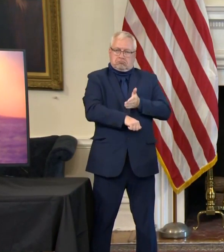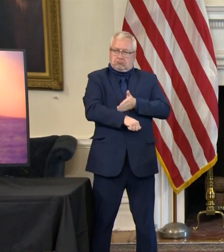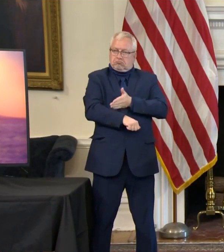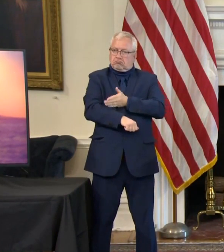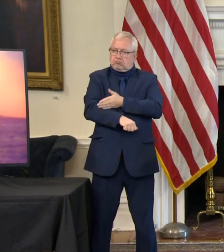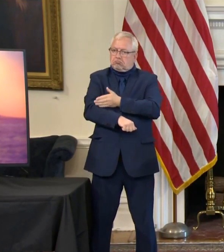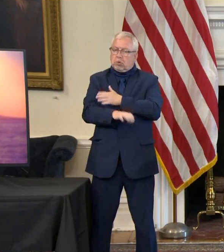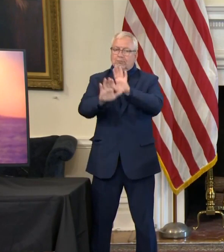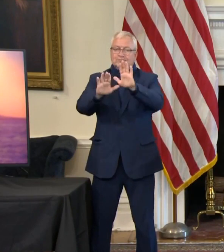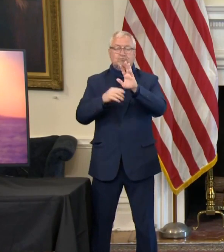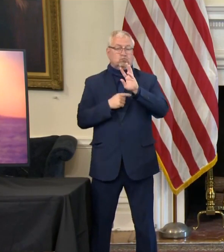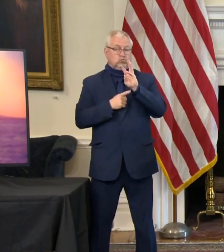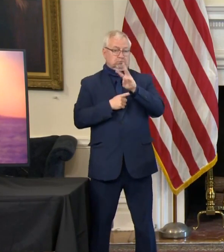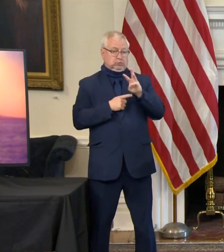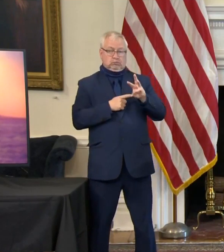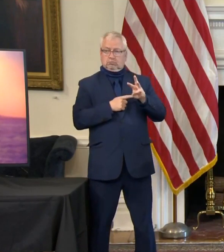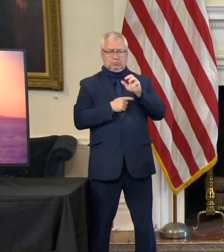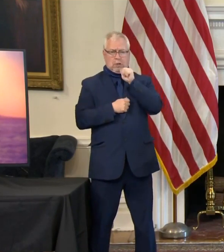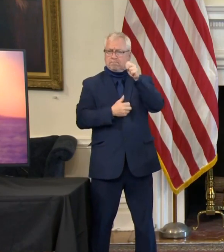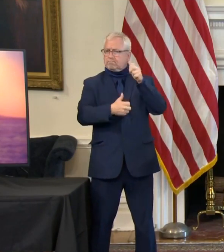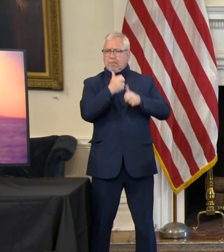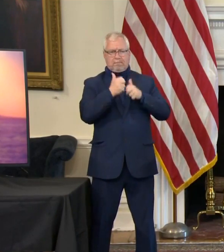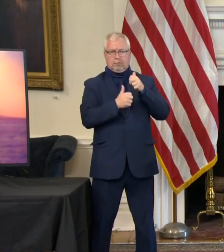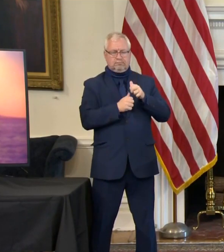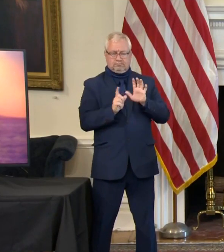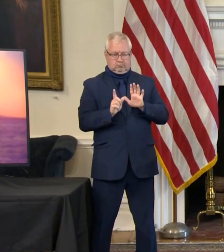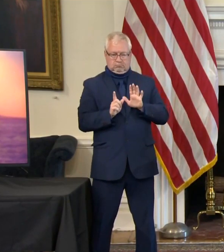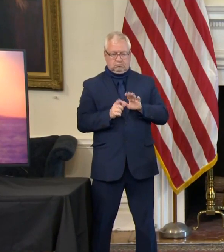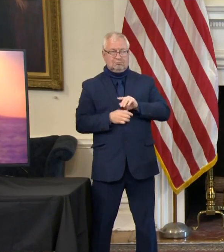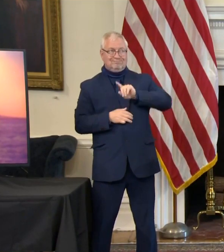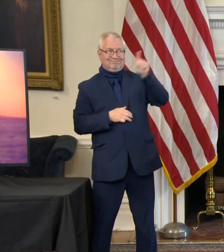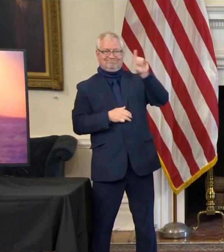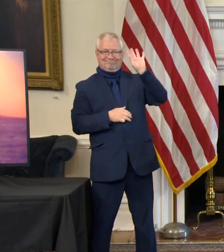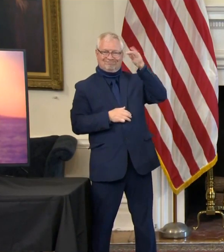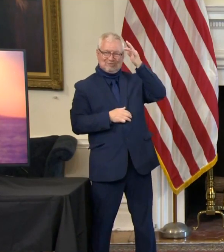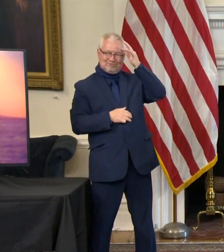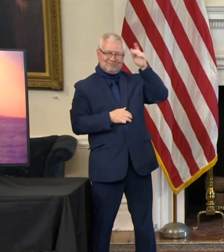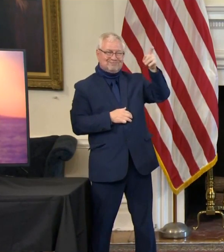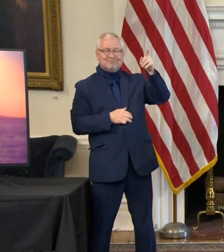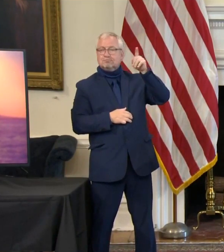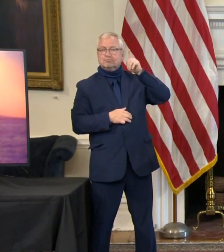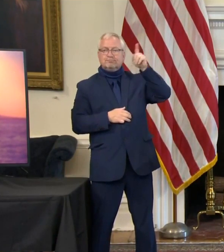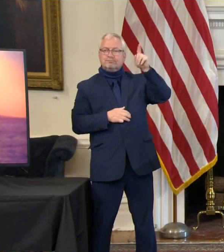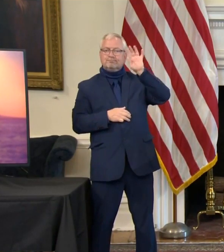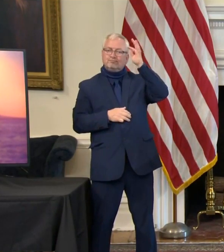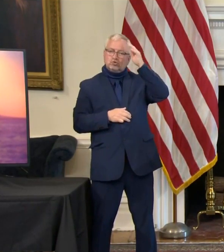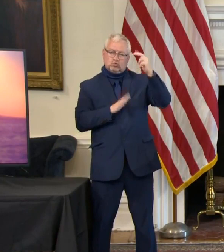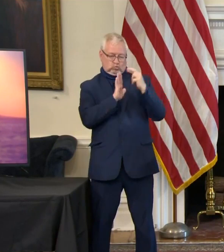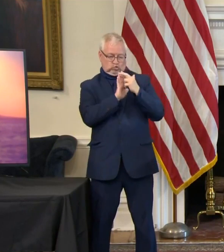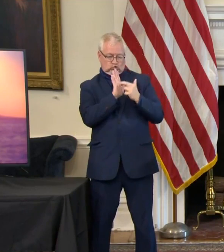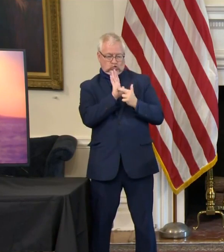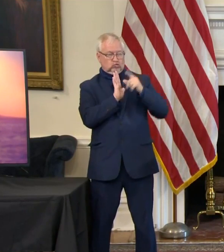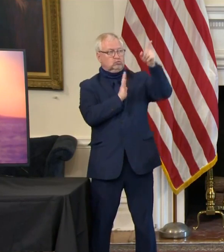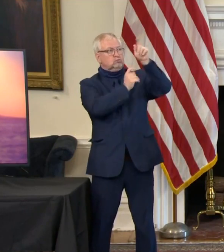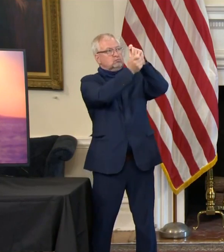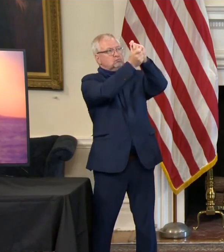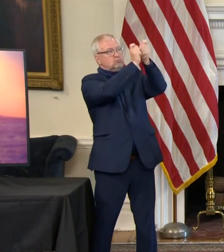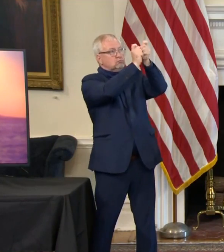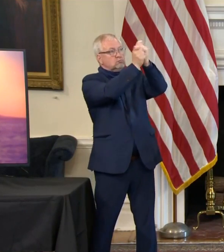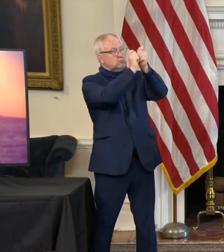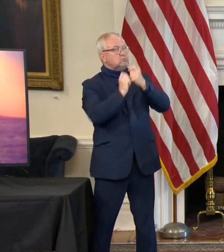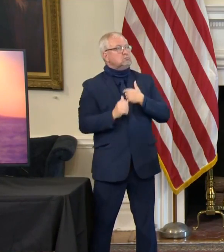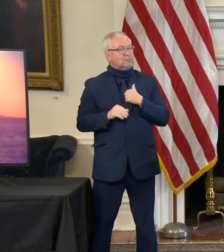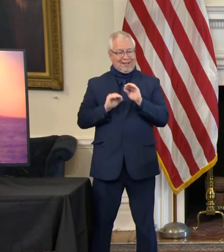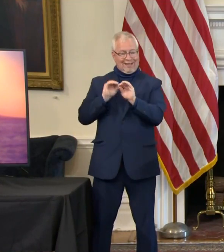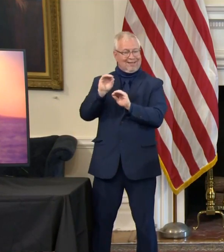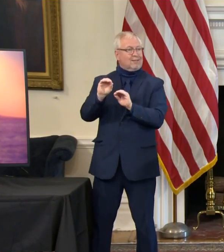A COUPLE WEEKS AGO I MENTIONED THE WEBSITE IS NOT THE ISSUE, IT IS A FEDERAL PROGRAM AND THEY HAVE CHANGED GUIDELINES AT THE FEDERAL LEVEL 12 TIMES FOR THE PROGRAM CAME OUT A FEW WEEKS